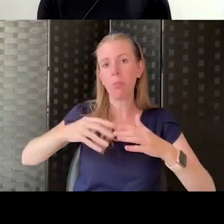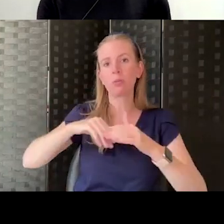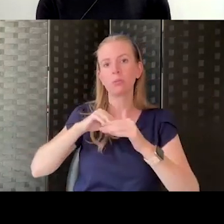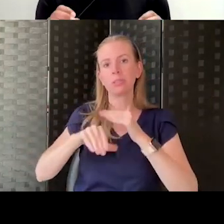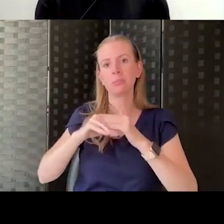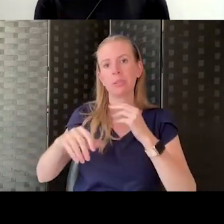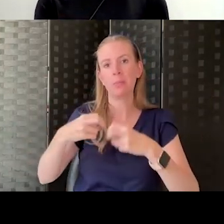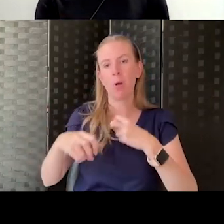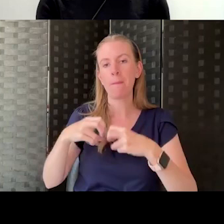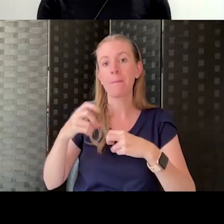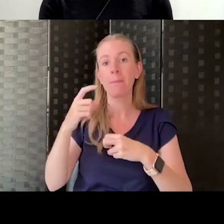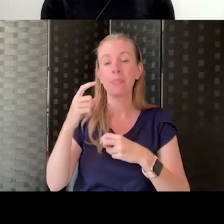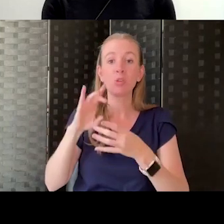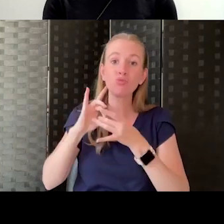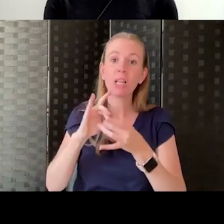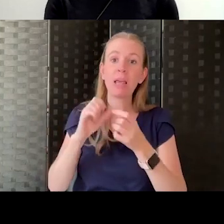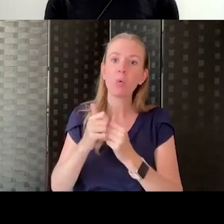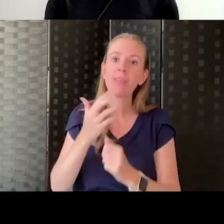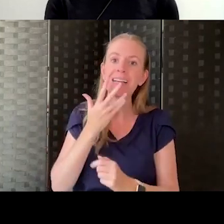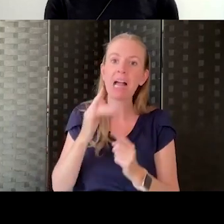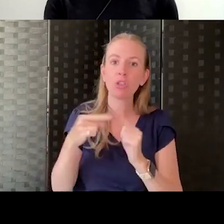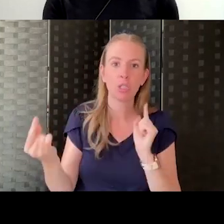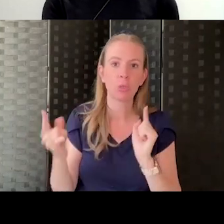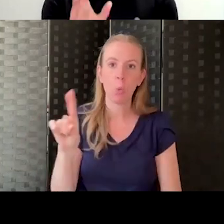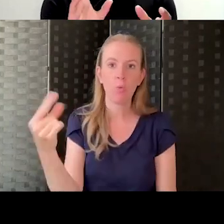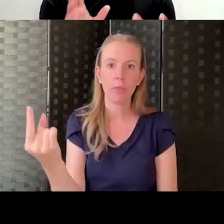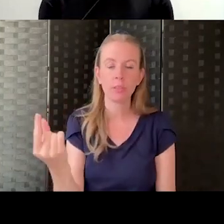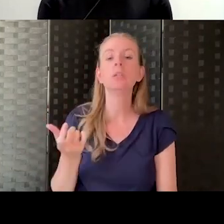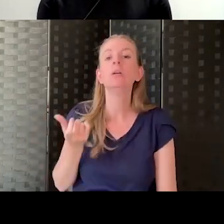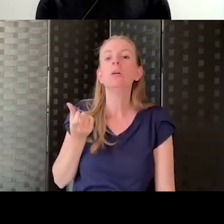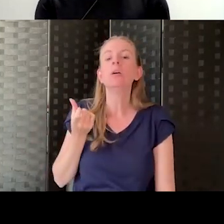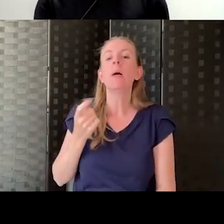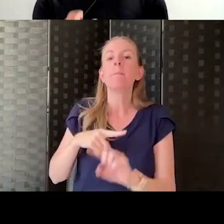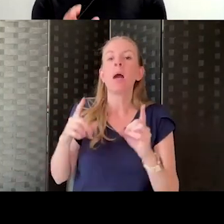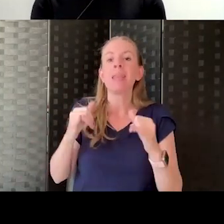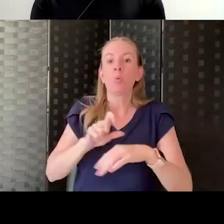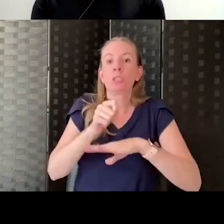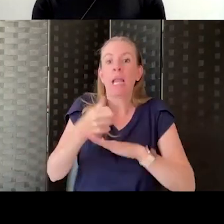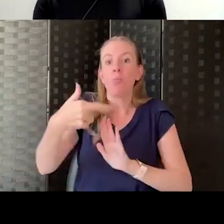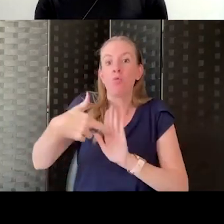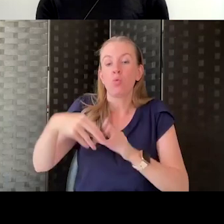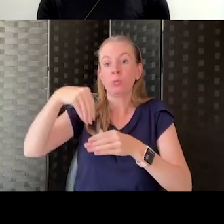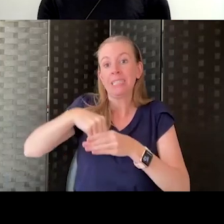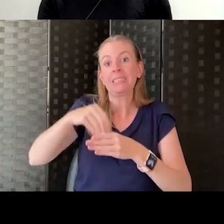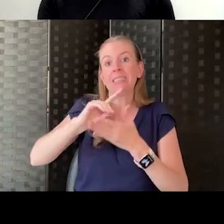issues just around color contrast alone. By building these rules into the design system,